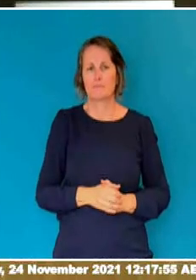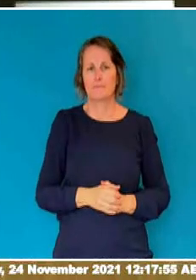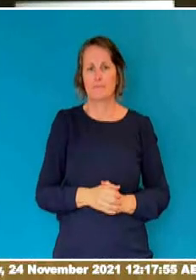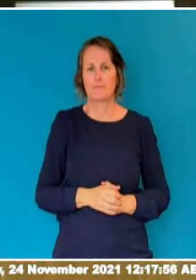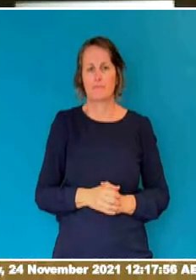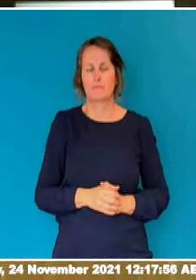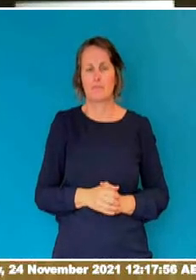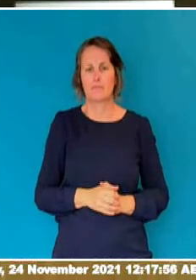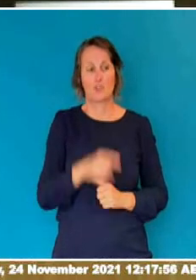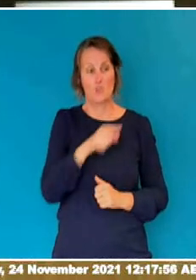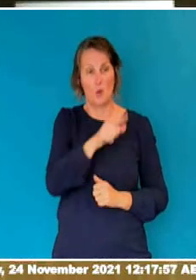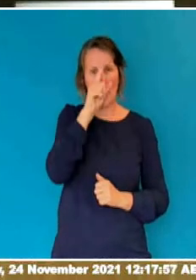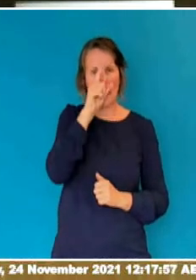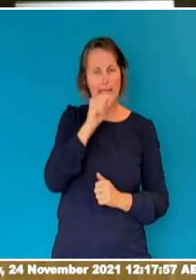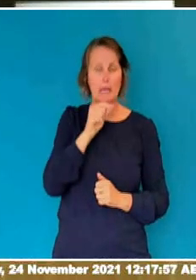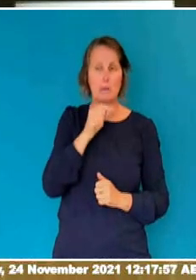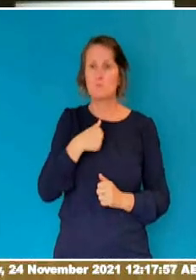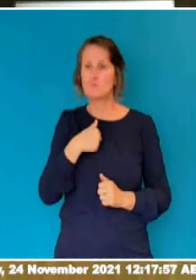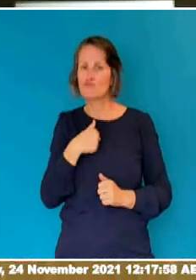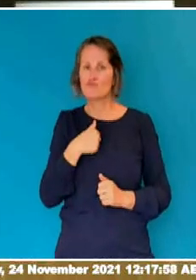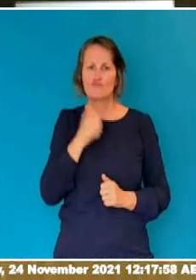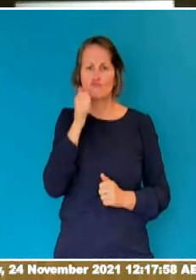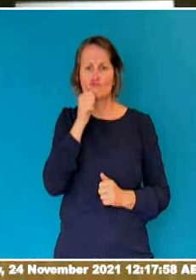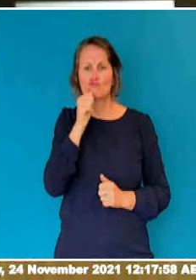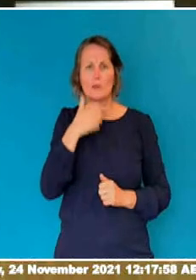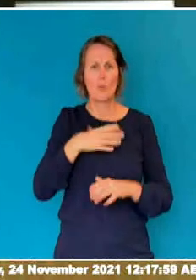people access when seeking to apply for a role with us.